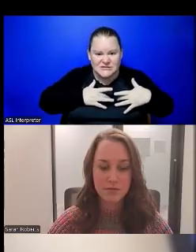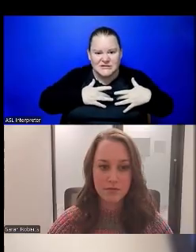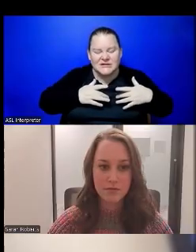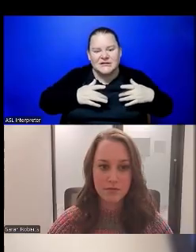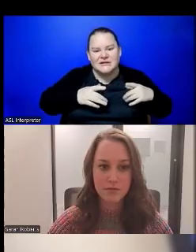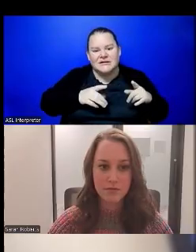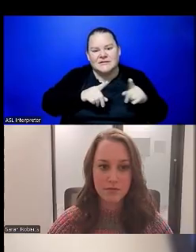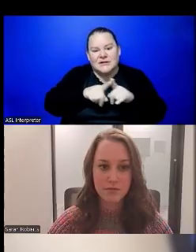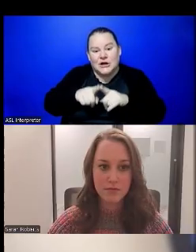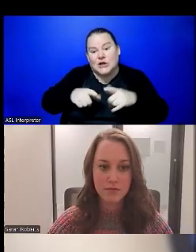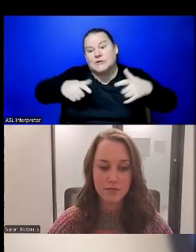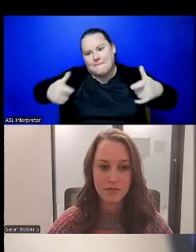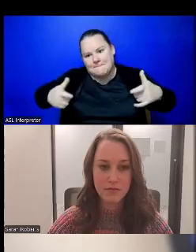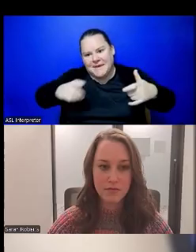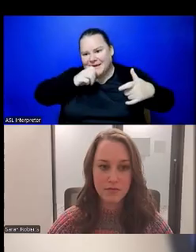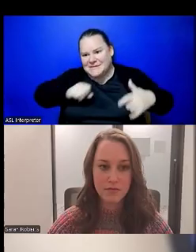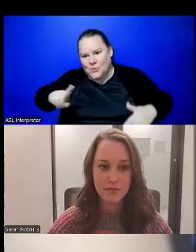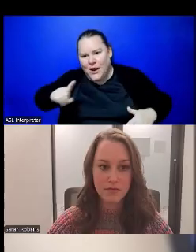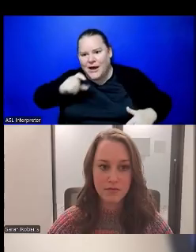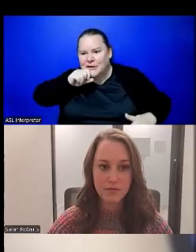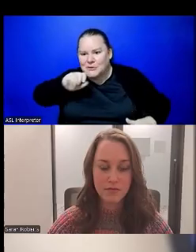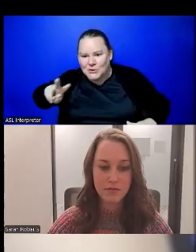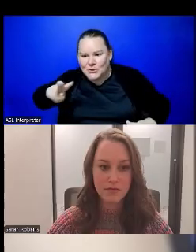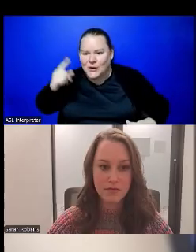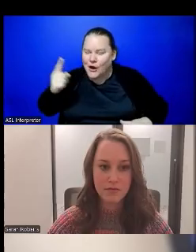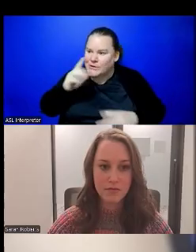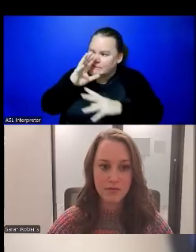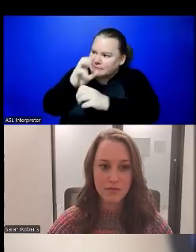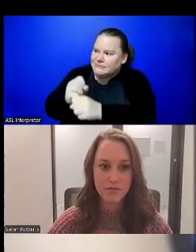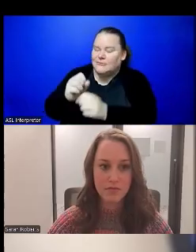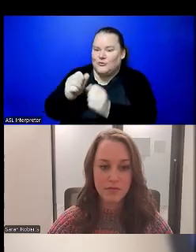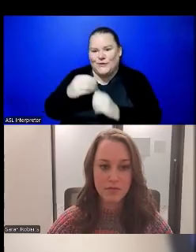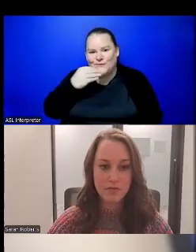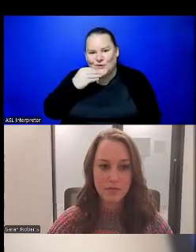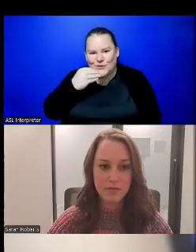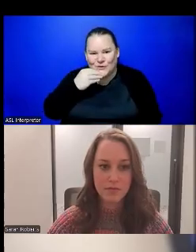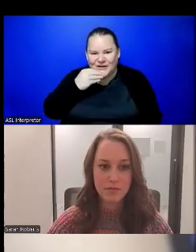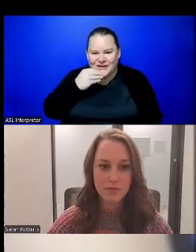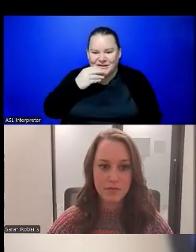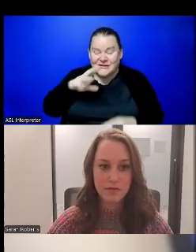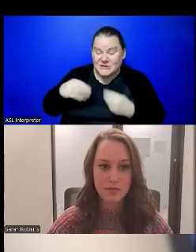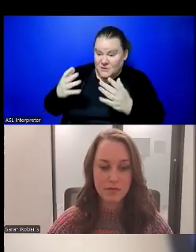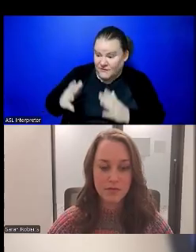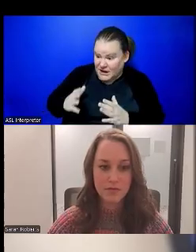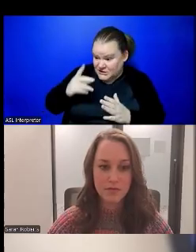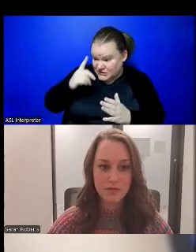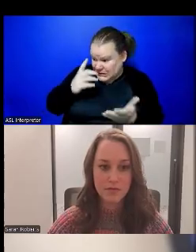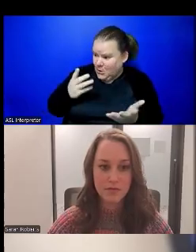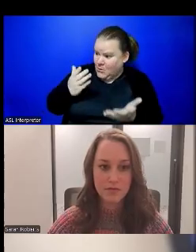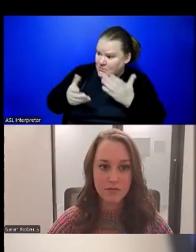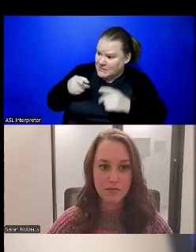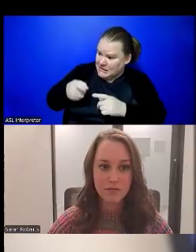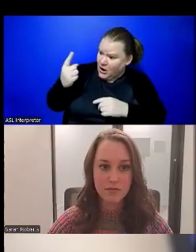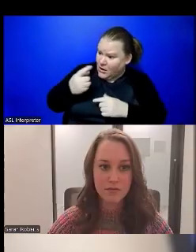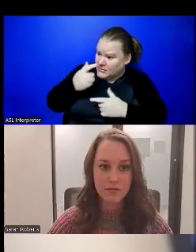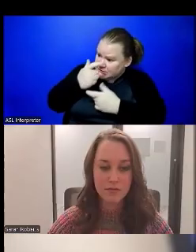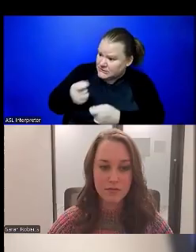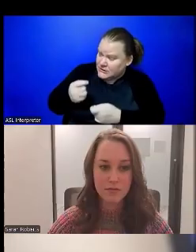year old, and they've just always been interested in food. And so providers might think, Oh, this baby's always been interested in food their whole life. That's prader willi